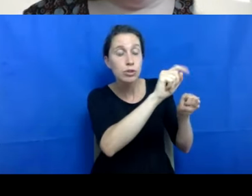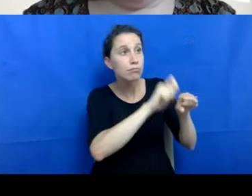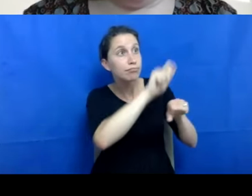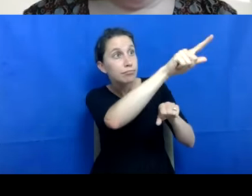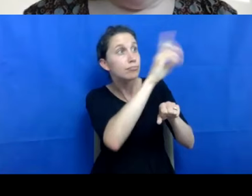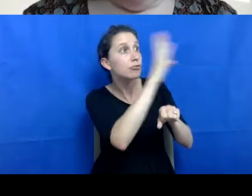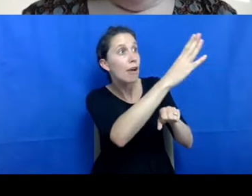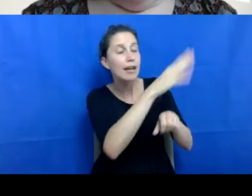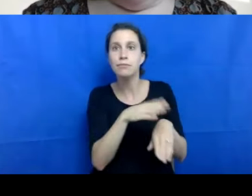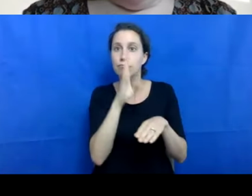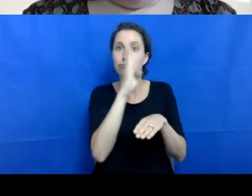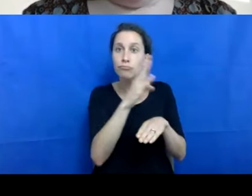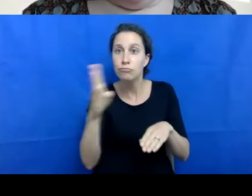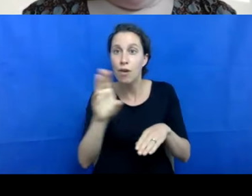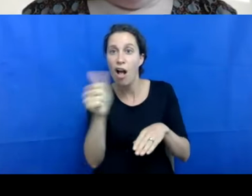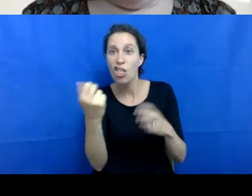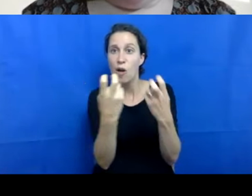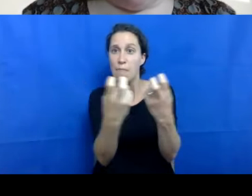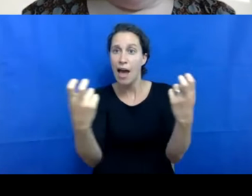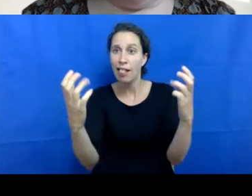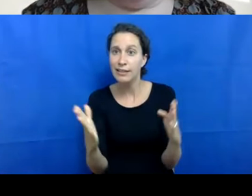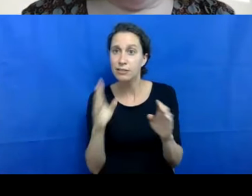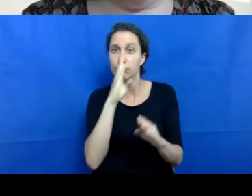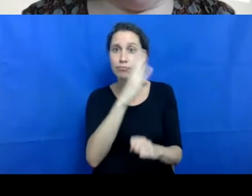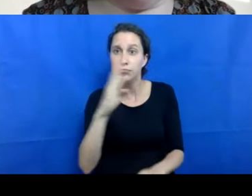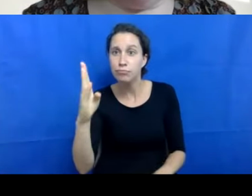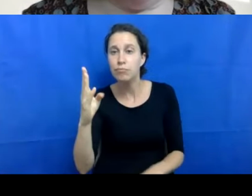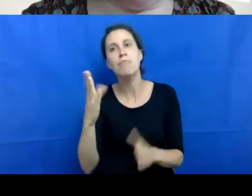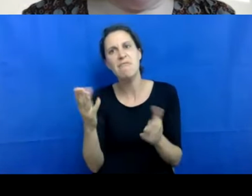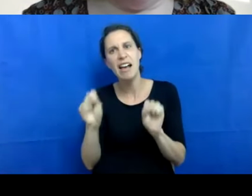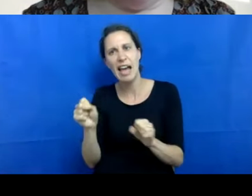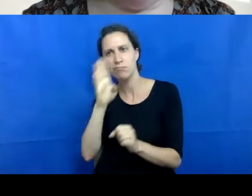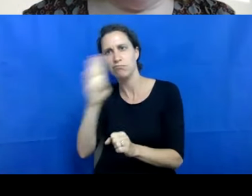When you click on the chat, the chat window will automatically appear.